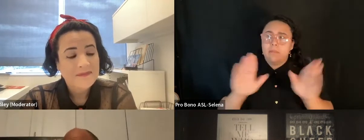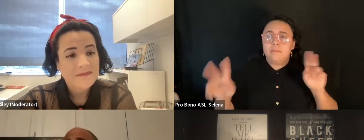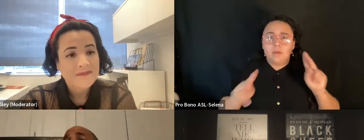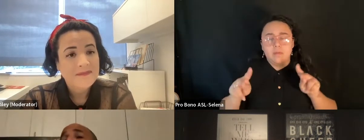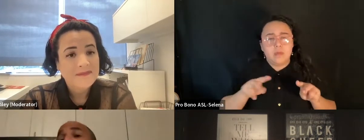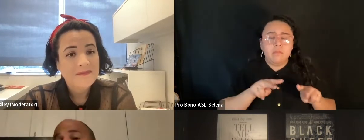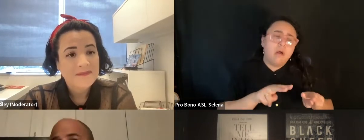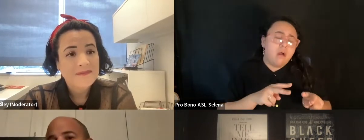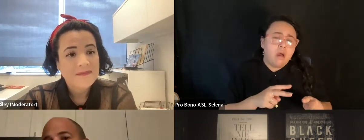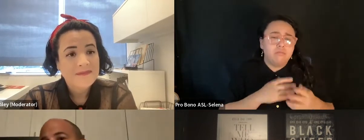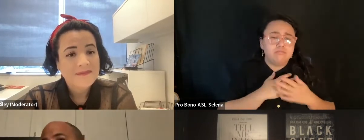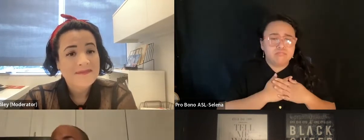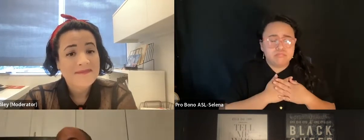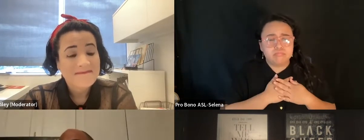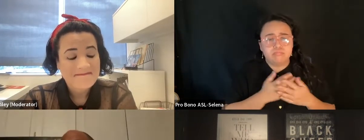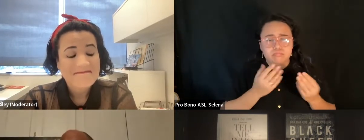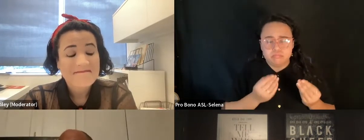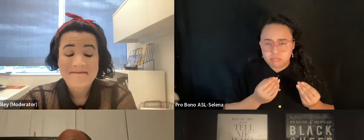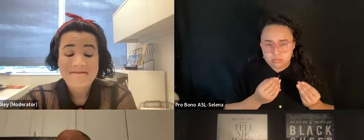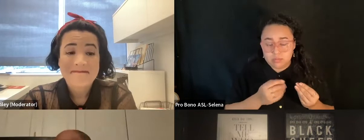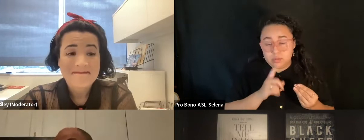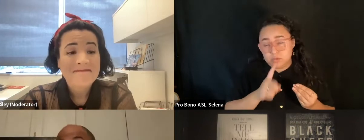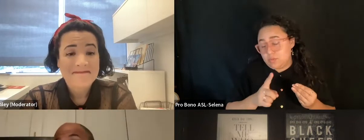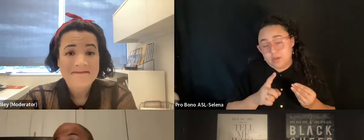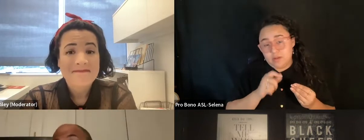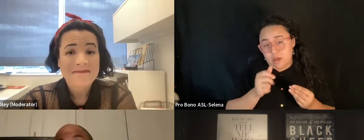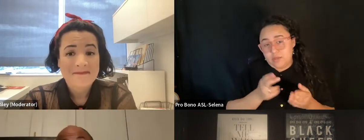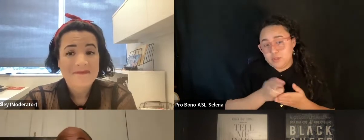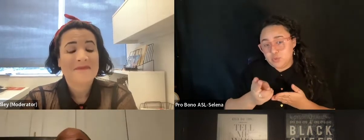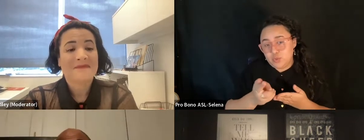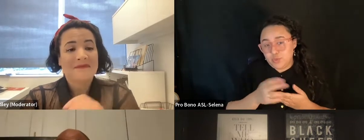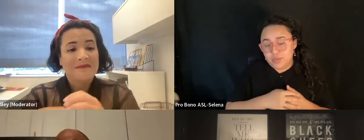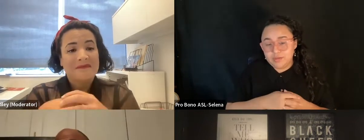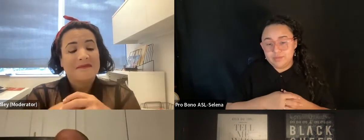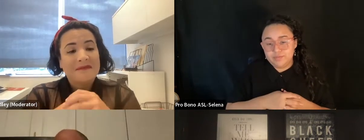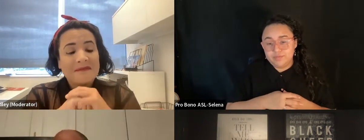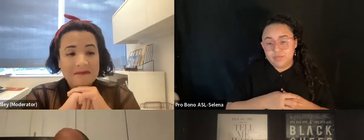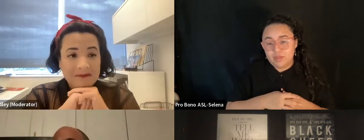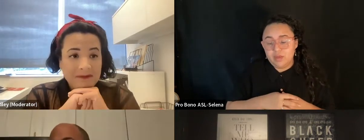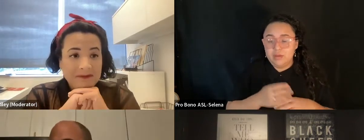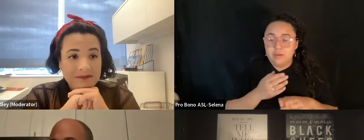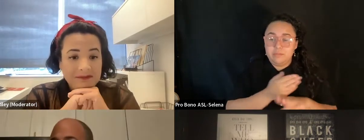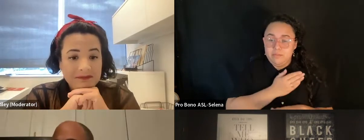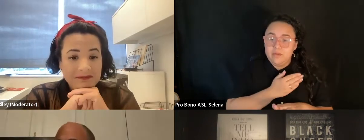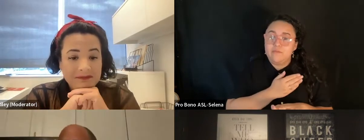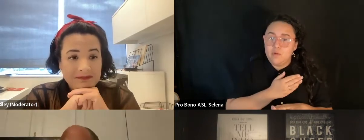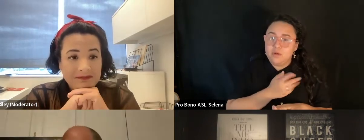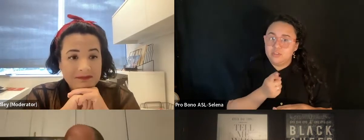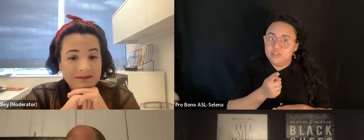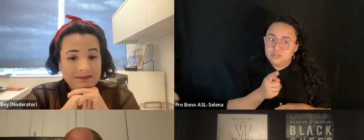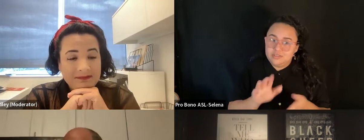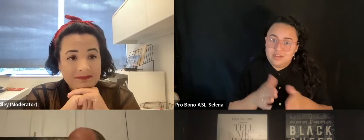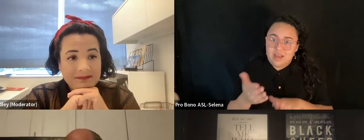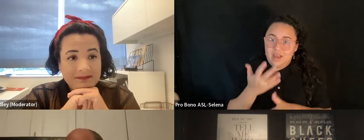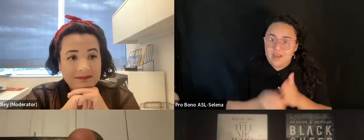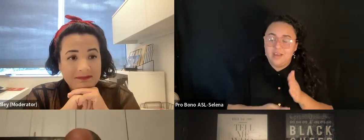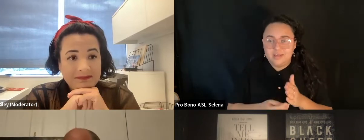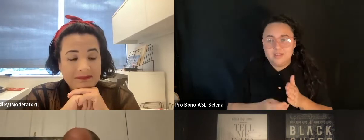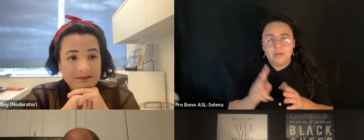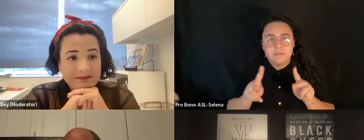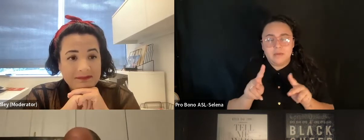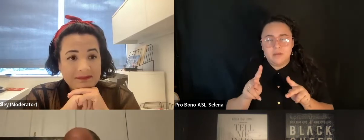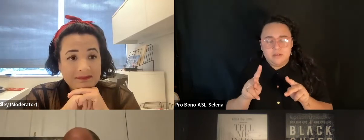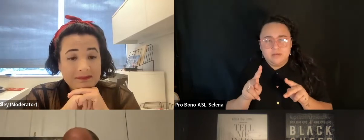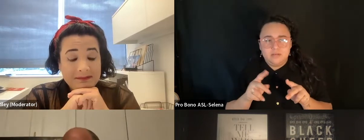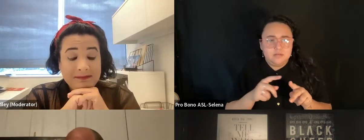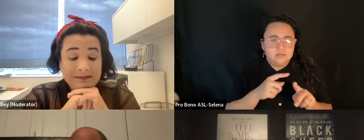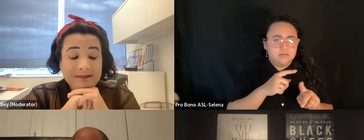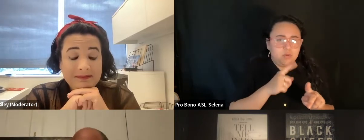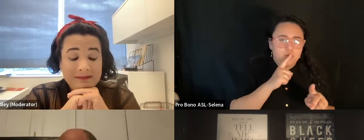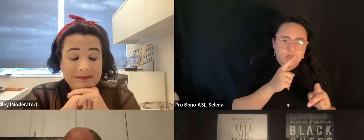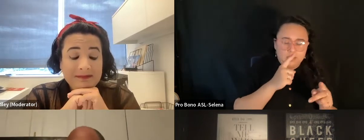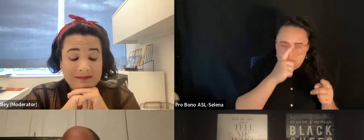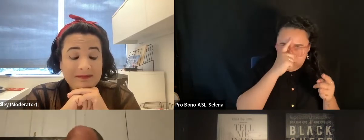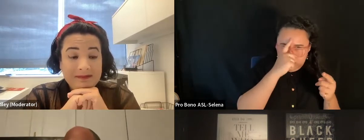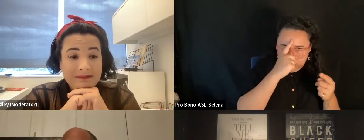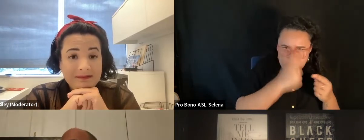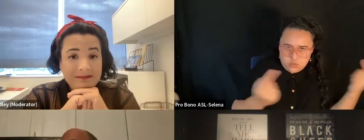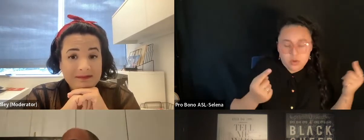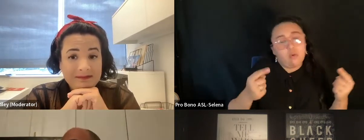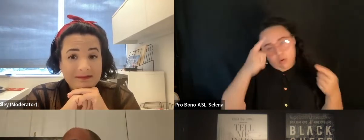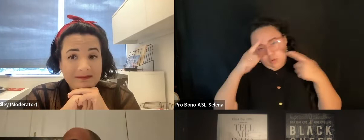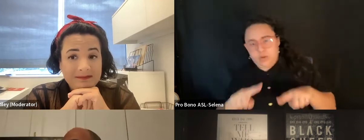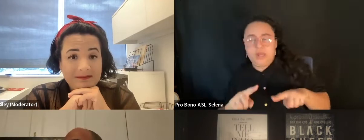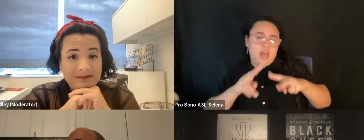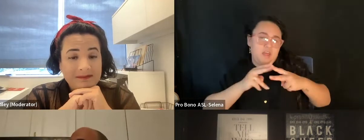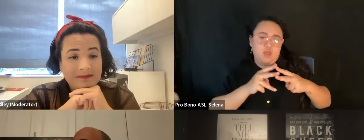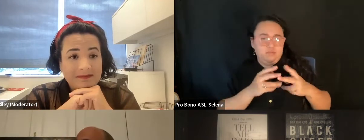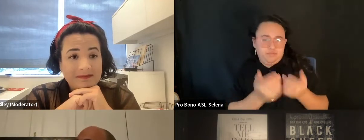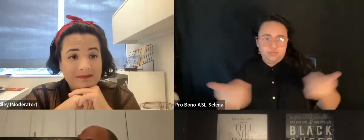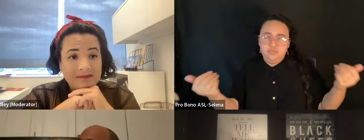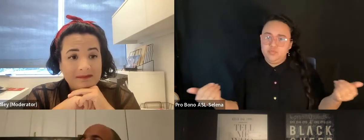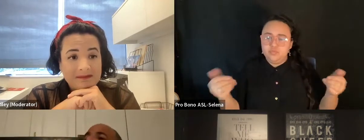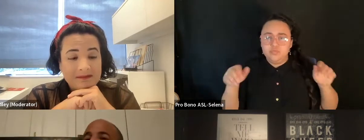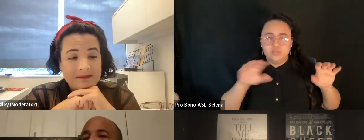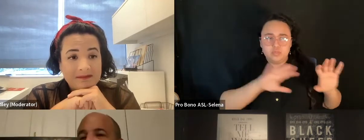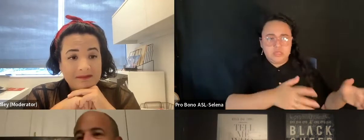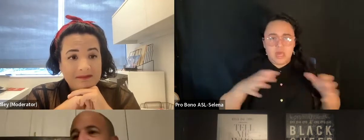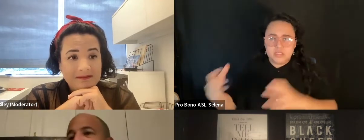She was hugely diffuse divisive and her relationship to Megan's experience of being in the monarchy,